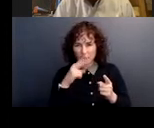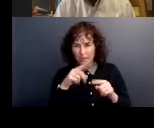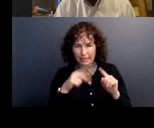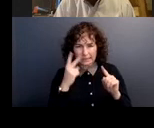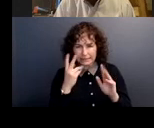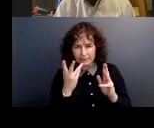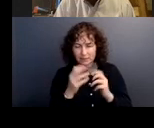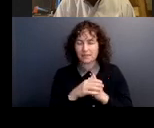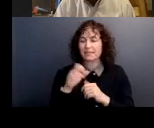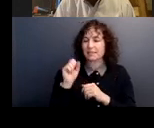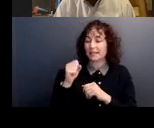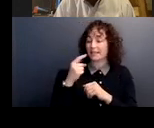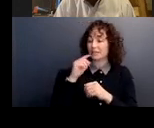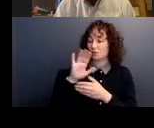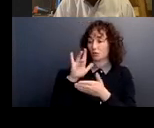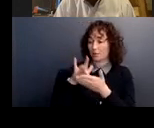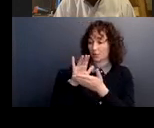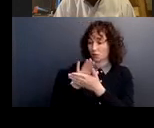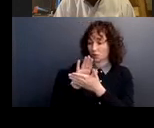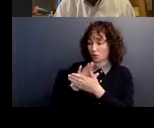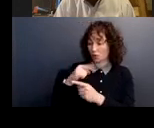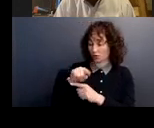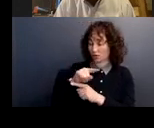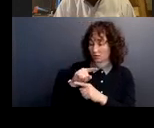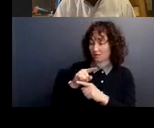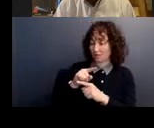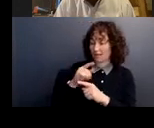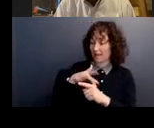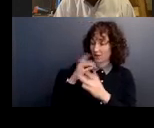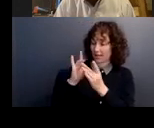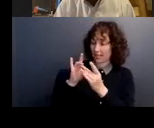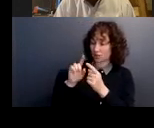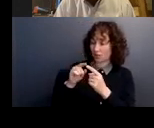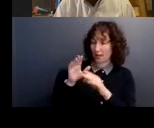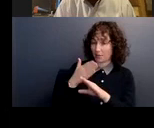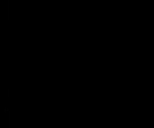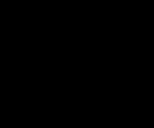No worry, it says do your middle schools feel connected to the music transitions?